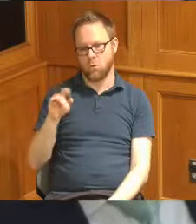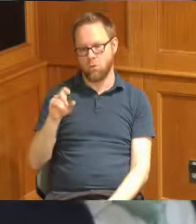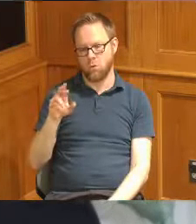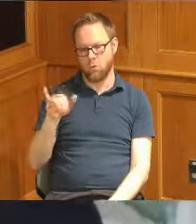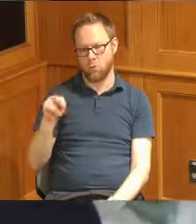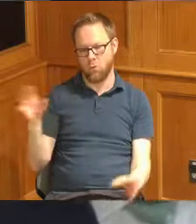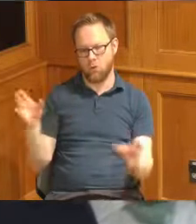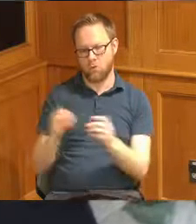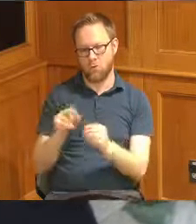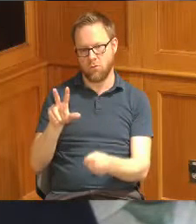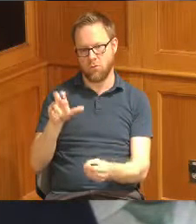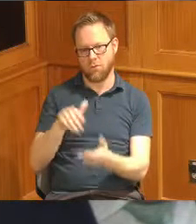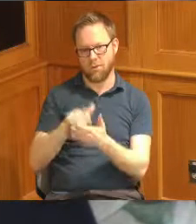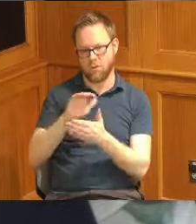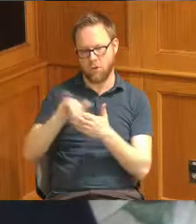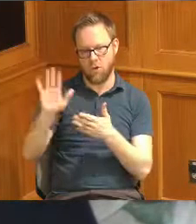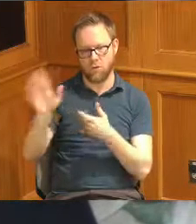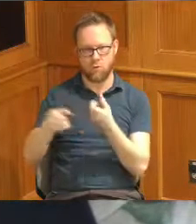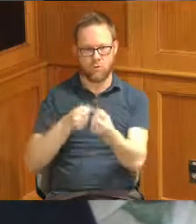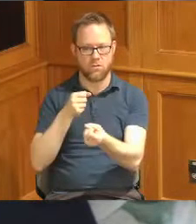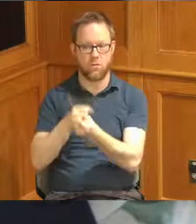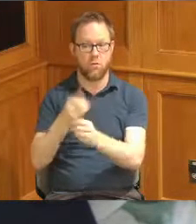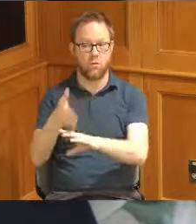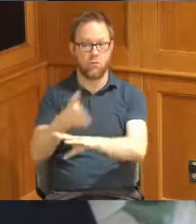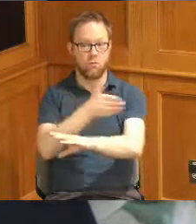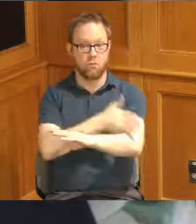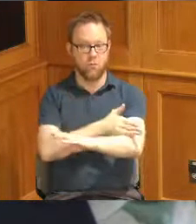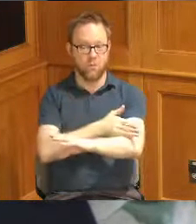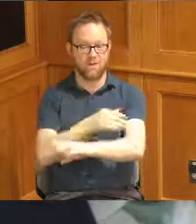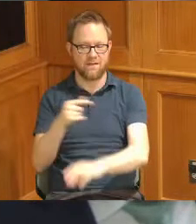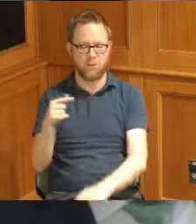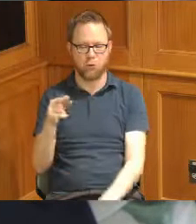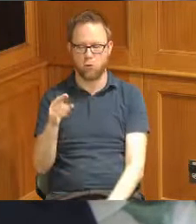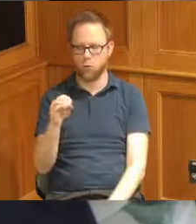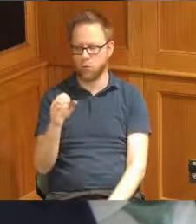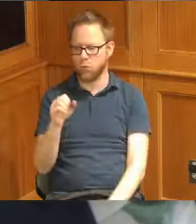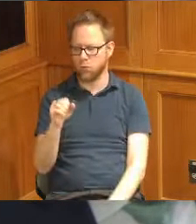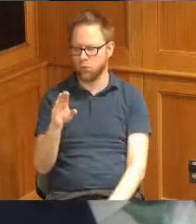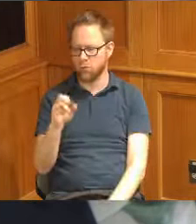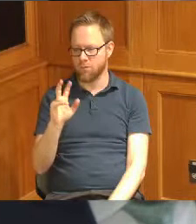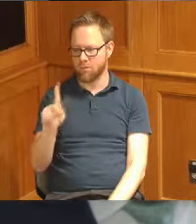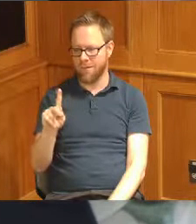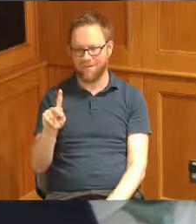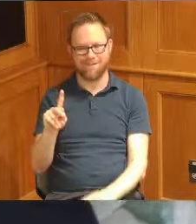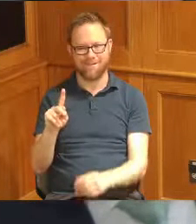hundred thousand dollars for improvements in the Groesbeck area that is the item before you today